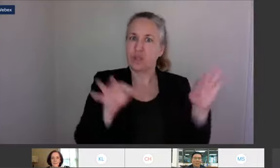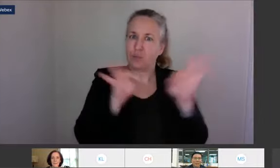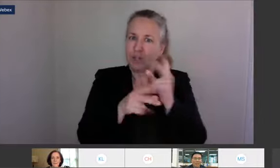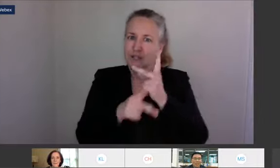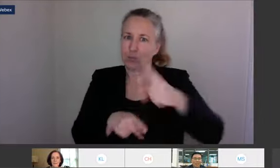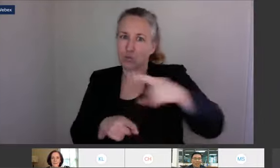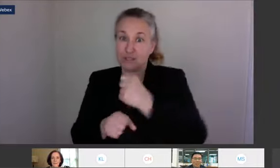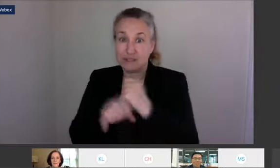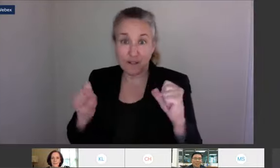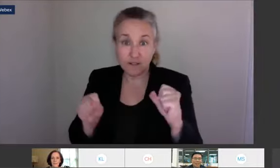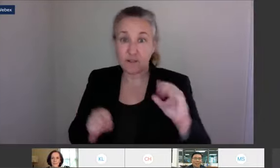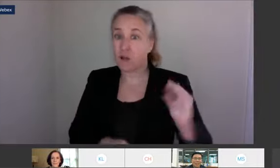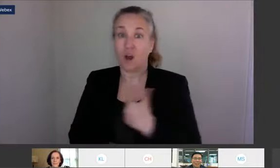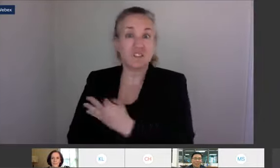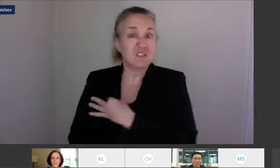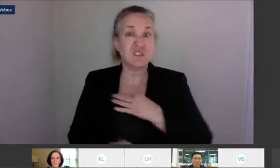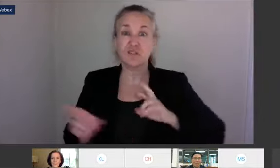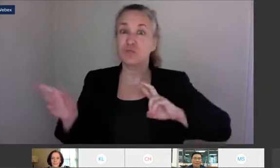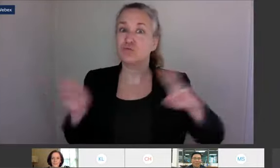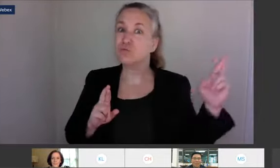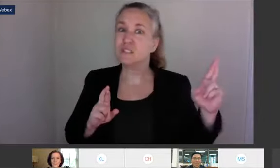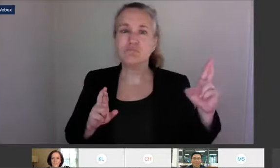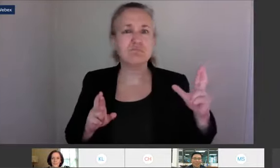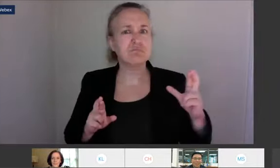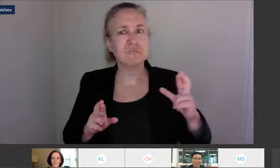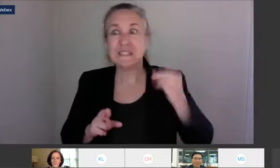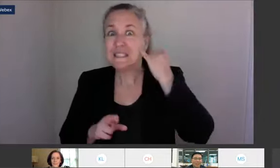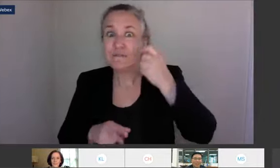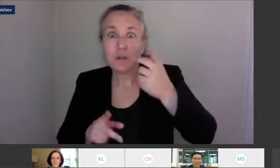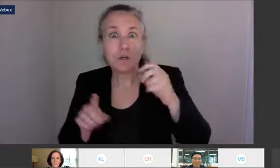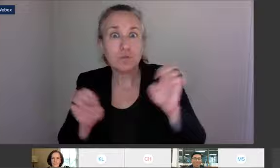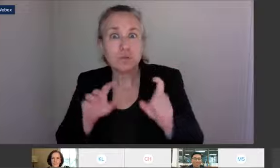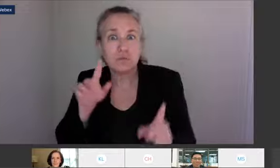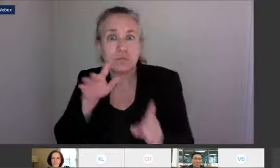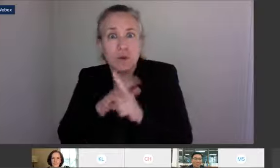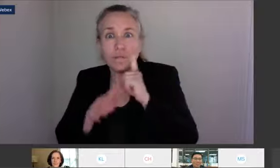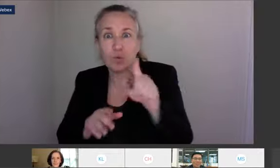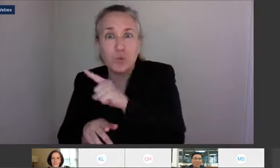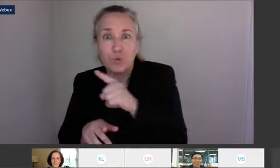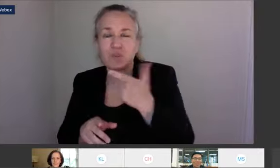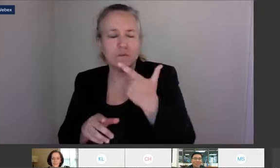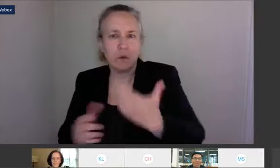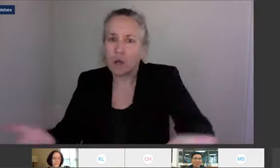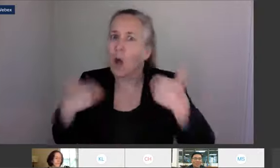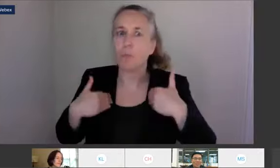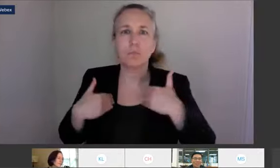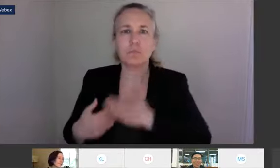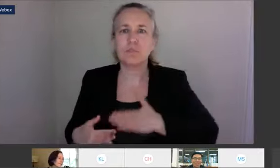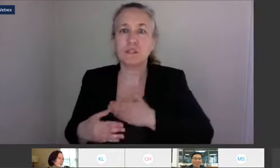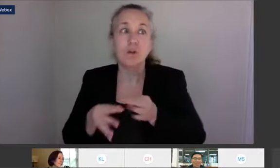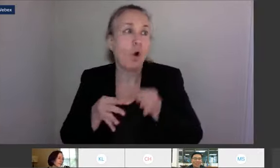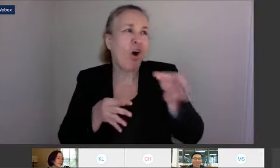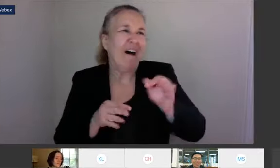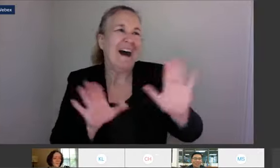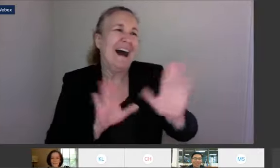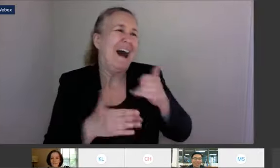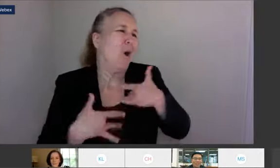ready willing and able to care for you if you're having an emergency you're not imposing on us so please don't delay in seeking care for serious conditions